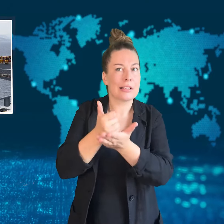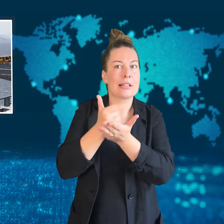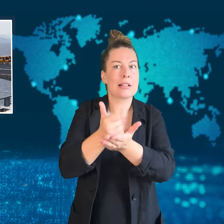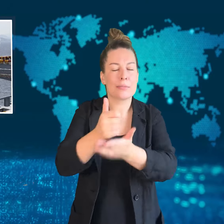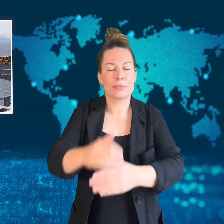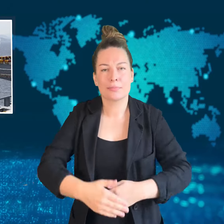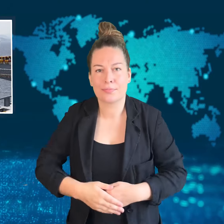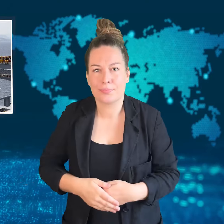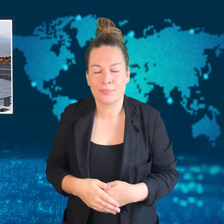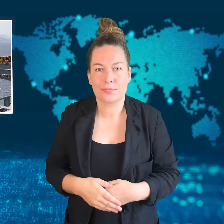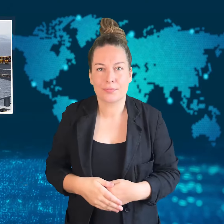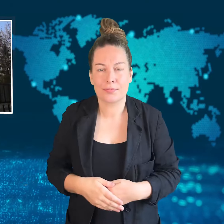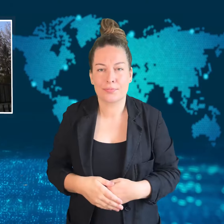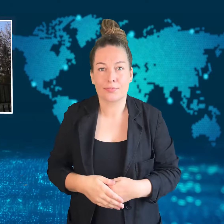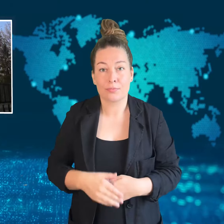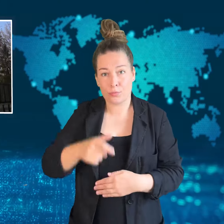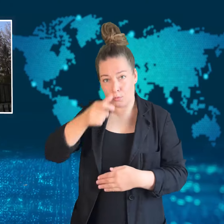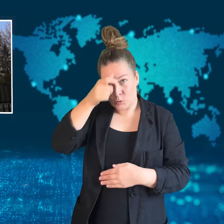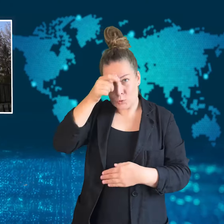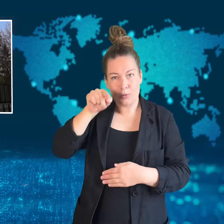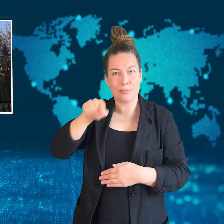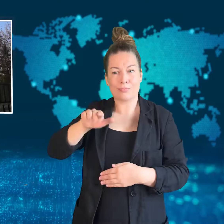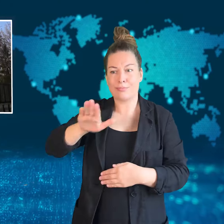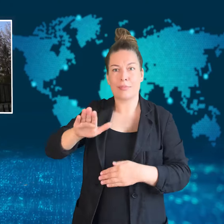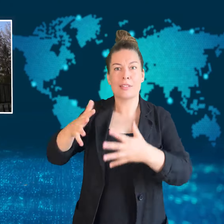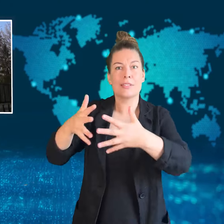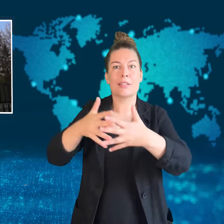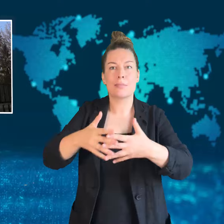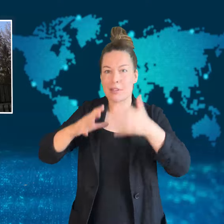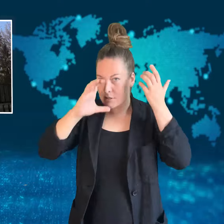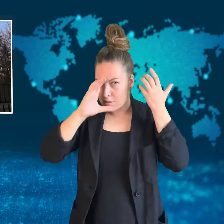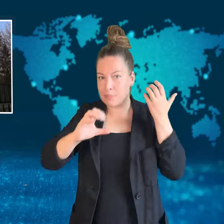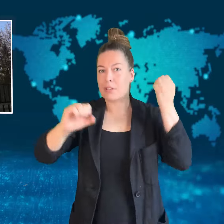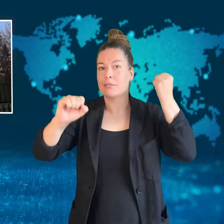Other Marines came to their rescue.